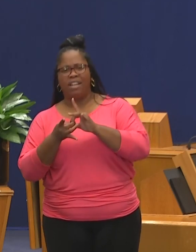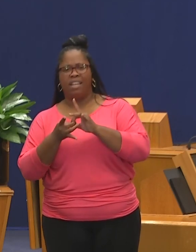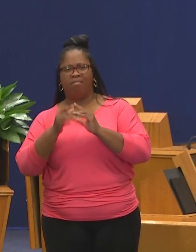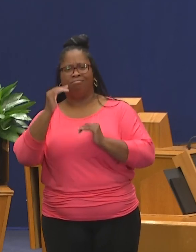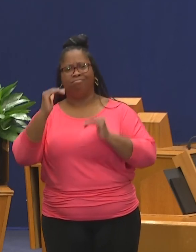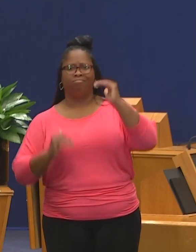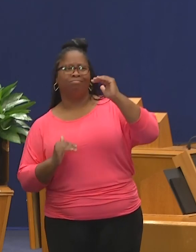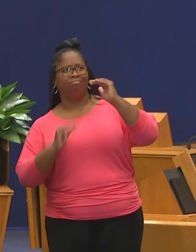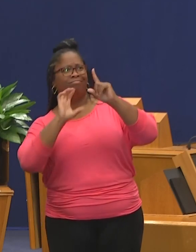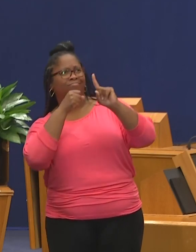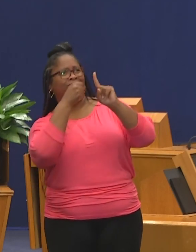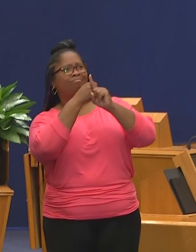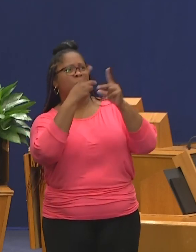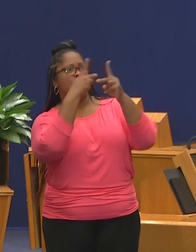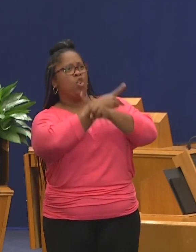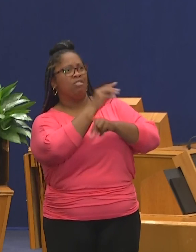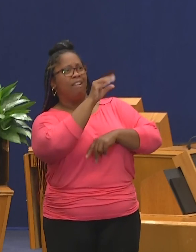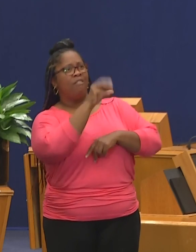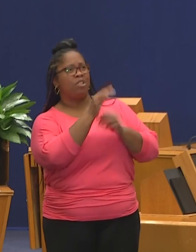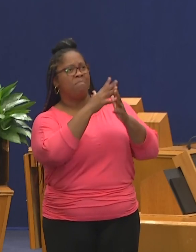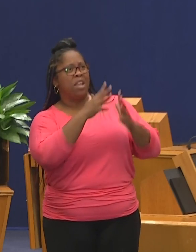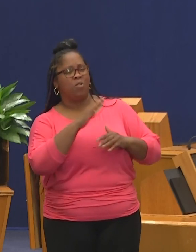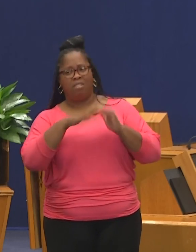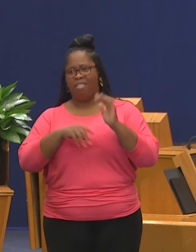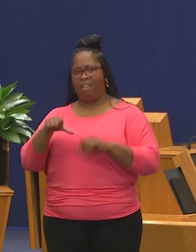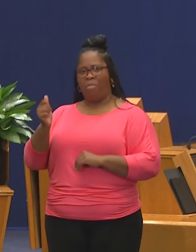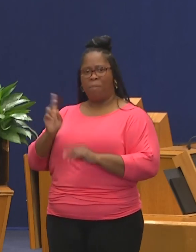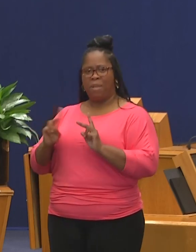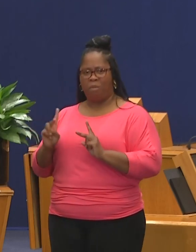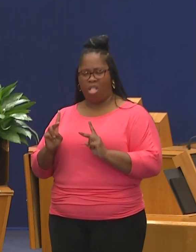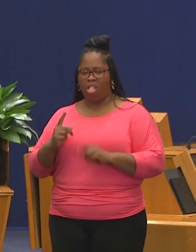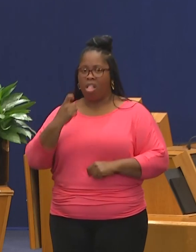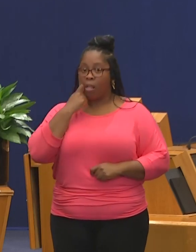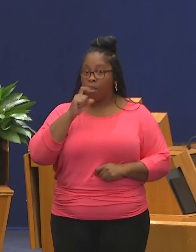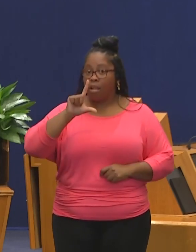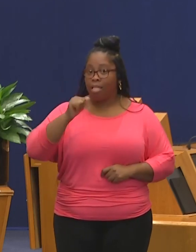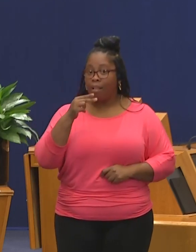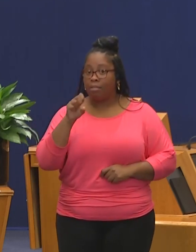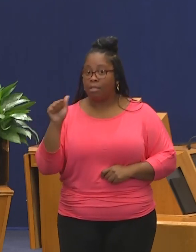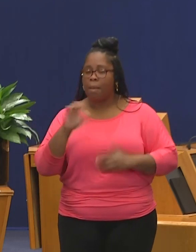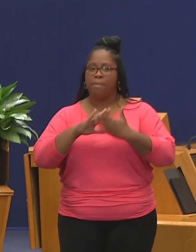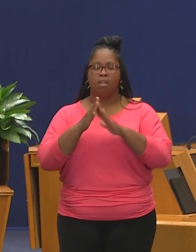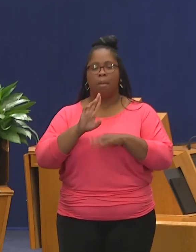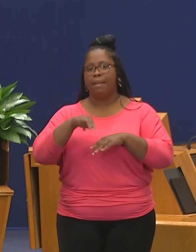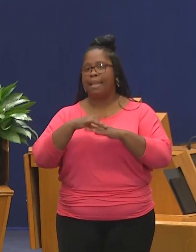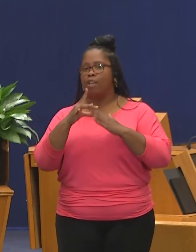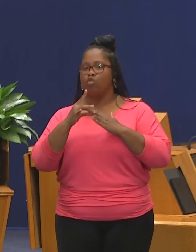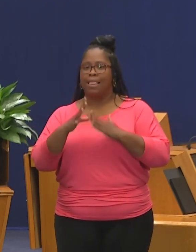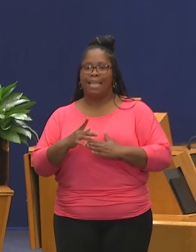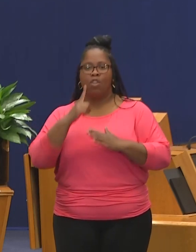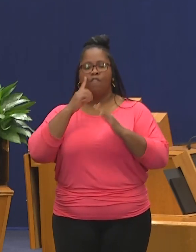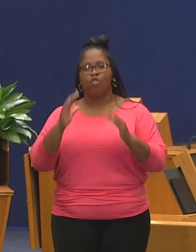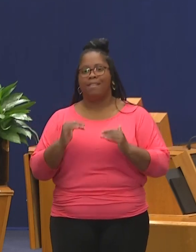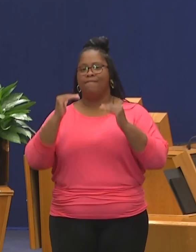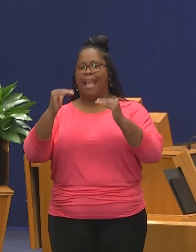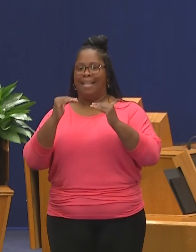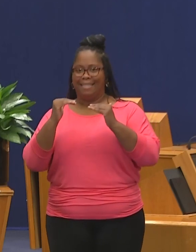DISPROPORTIONATE IMPACT OF COVID-19 ON AFRICAN-AMERICANS. IN RECENT YEARS, LAHSA HAS